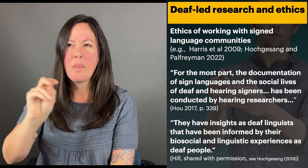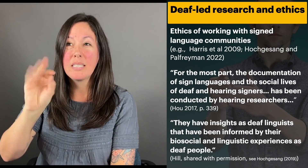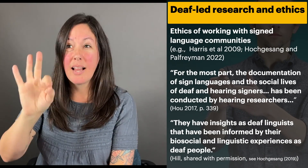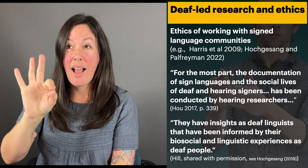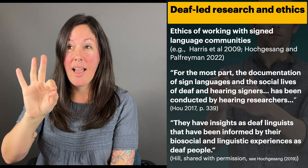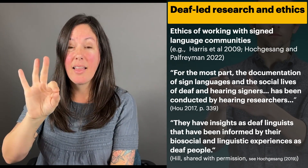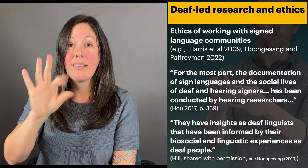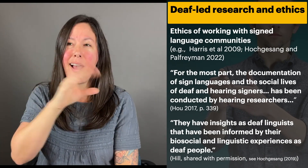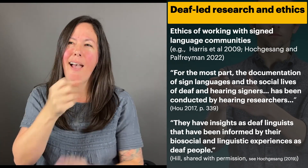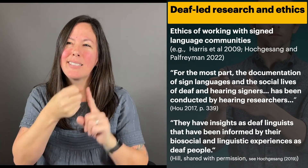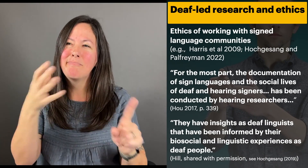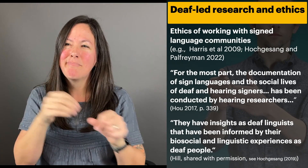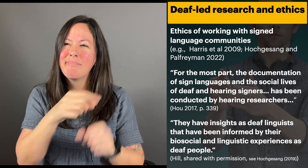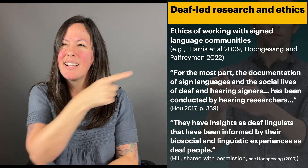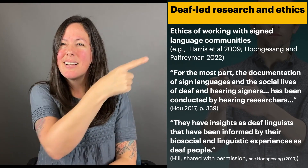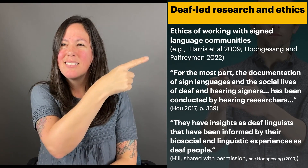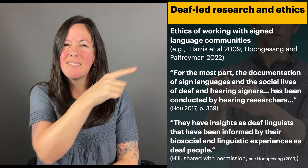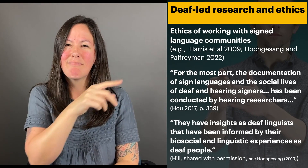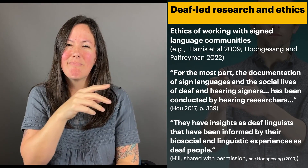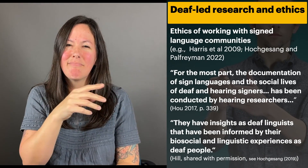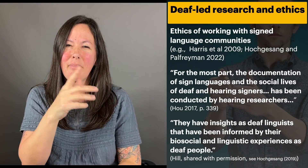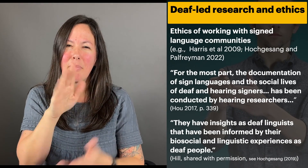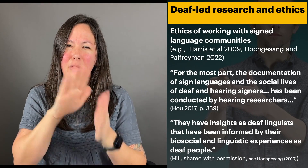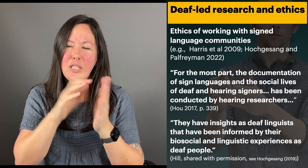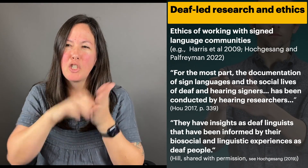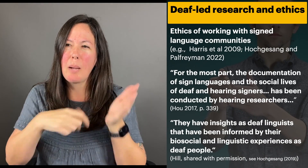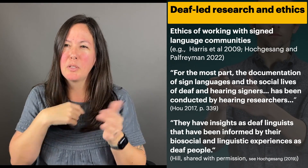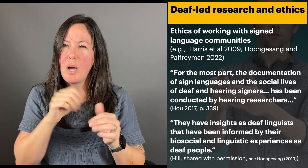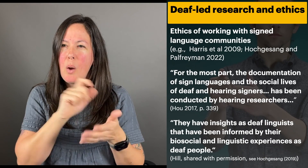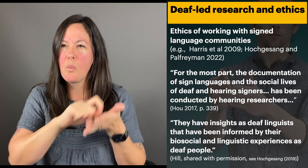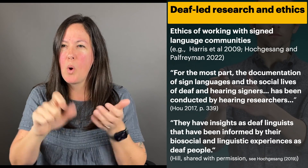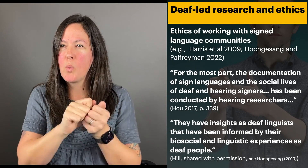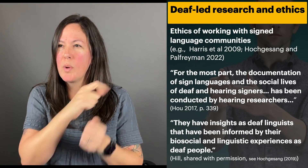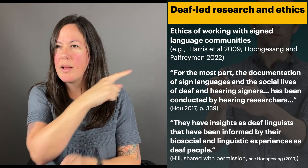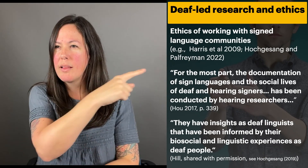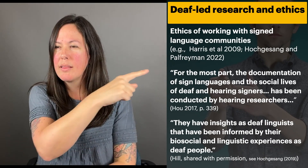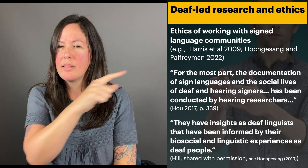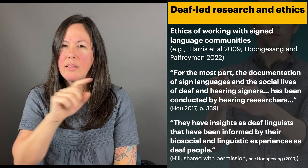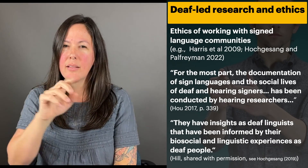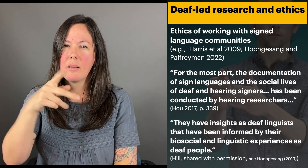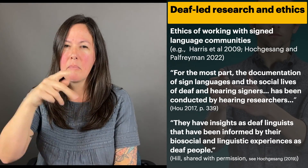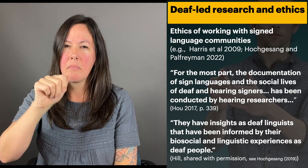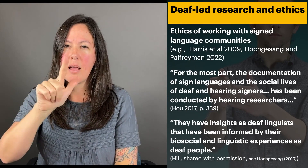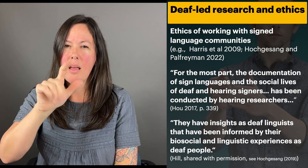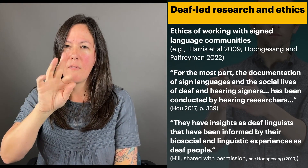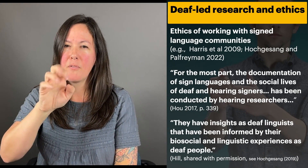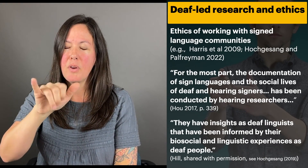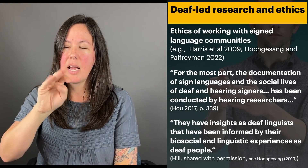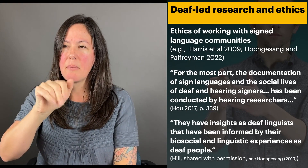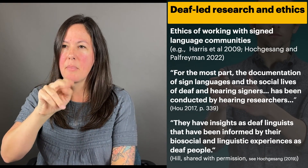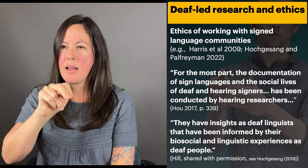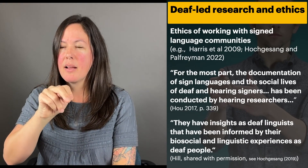research so there are discussions of this in Harris at all 2009 and Hwang and Paul